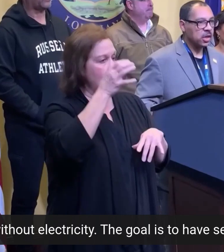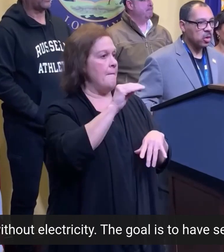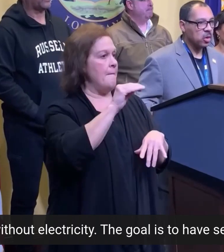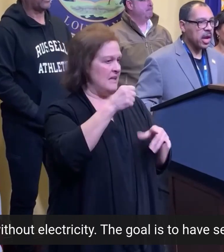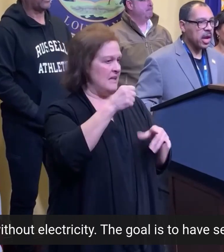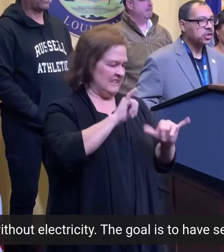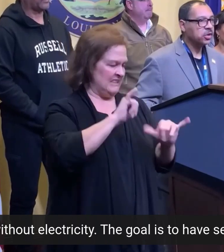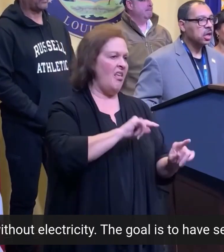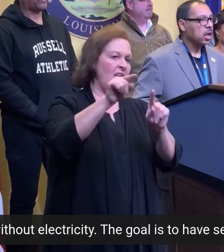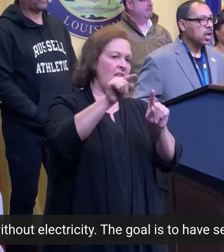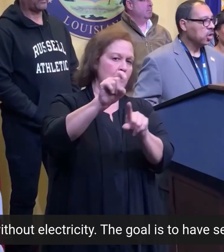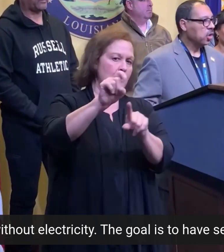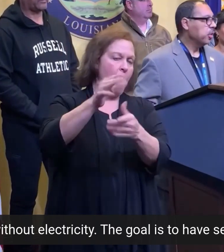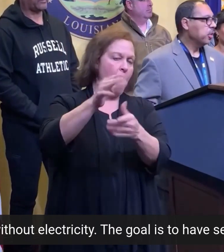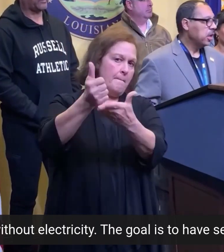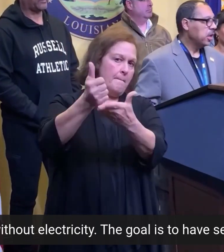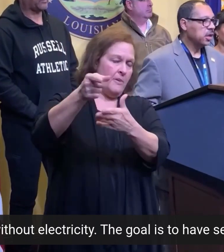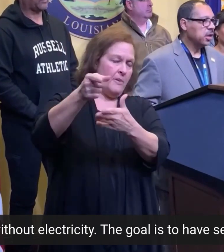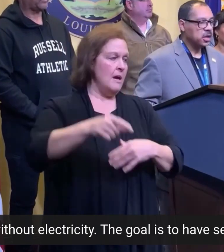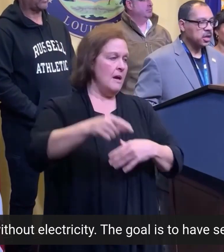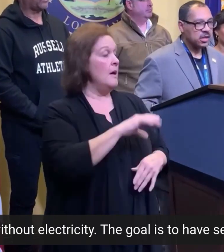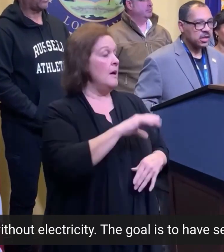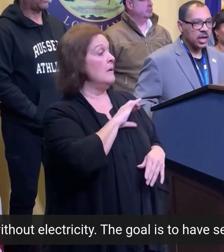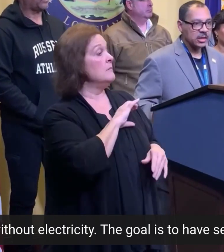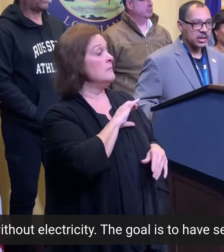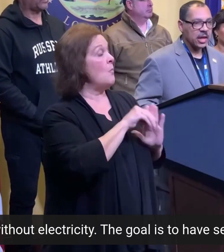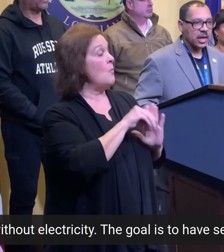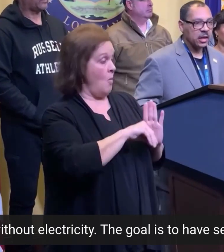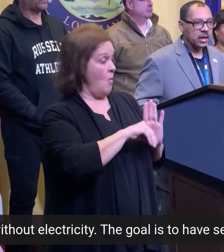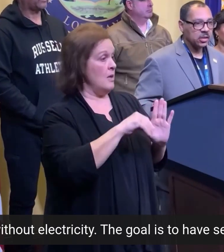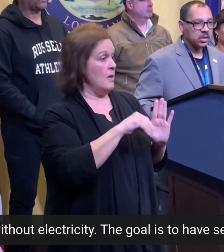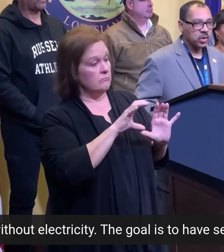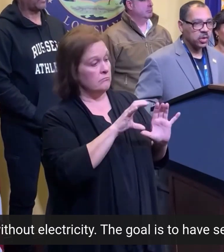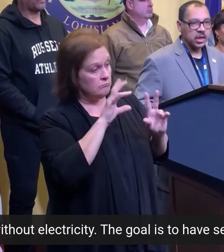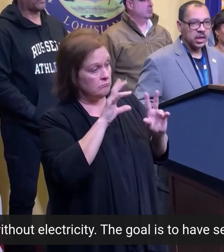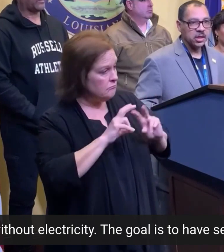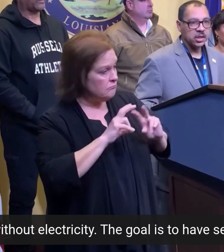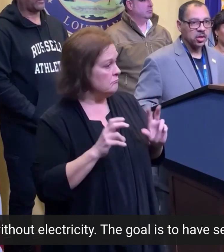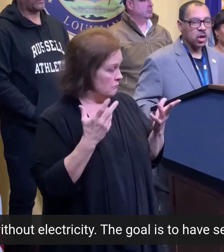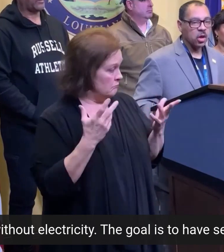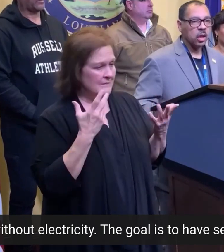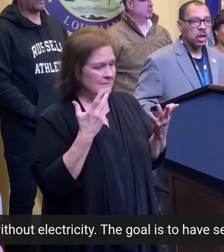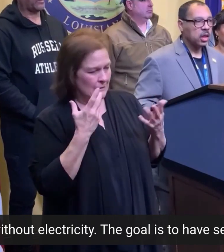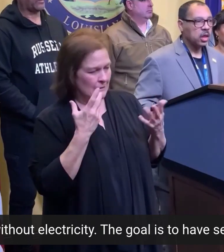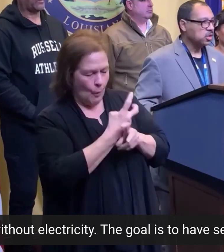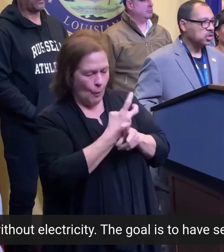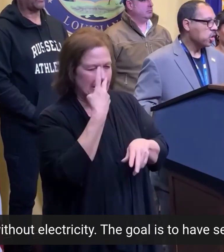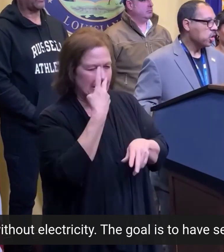our parish nopd did an assessment last night as to what they can see in the dark this morning now